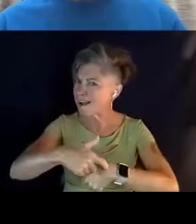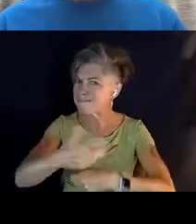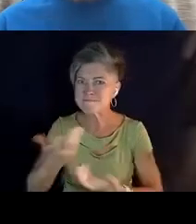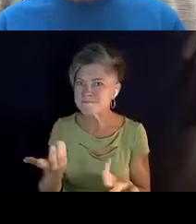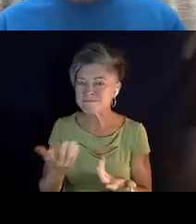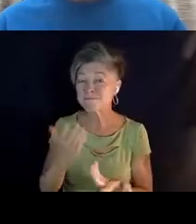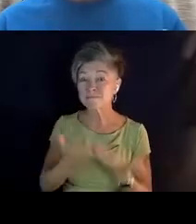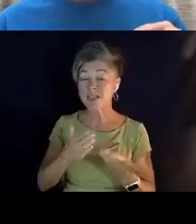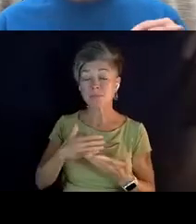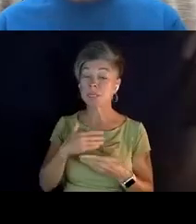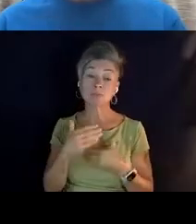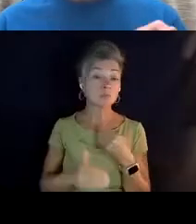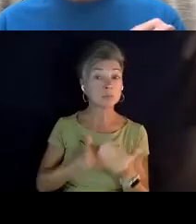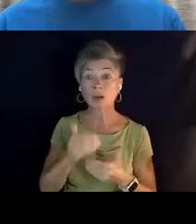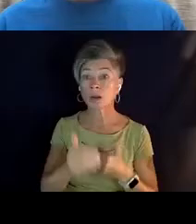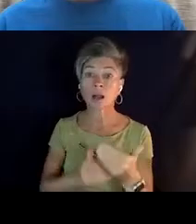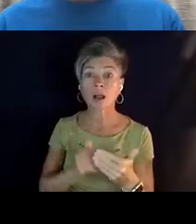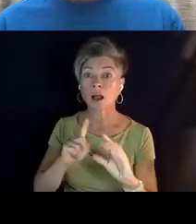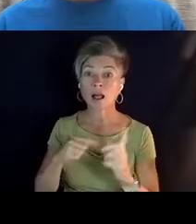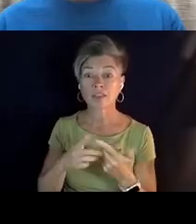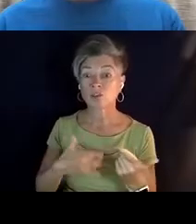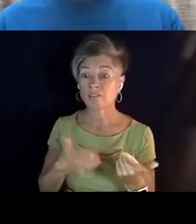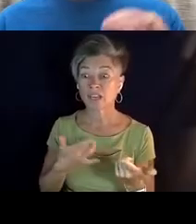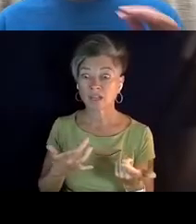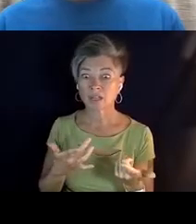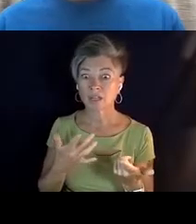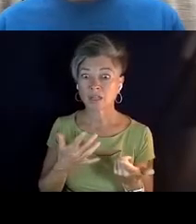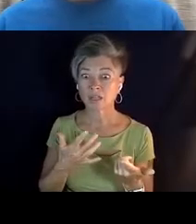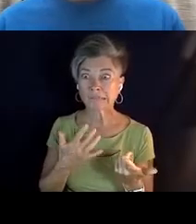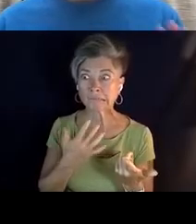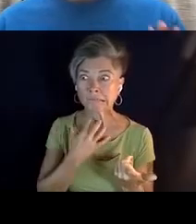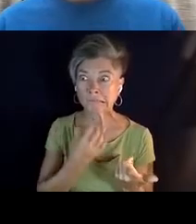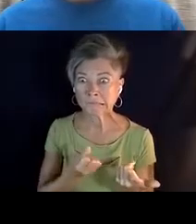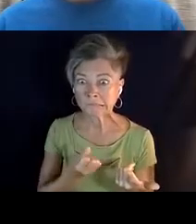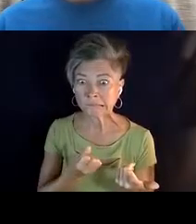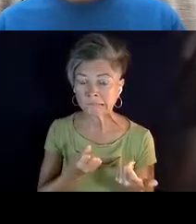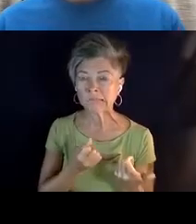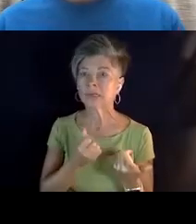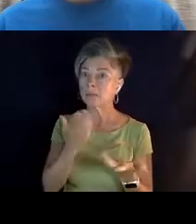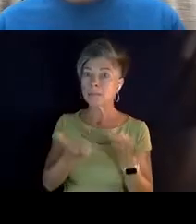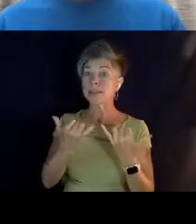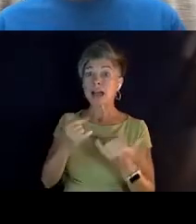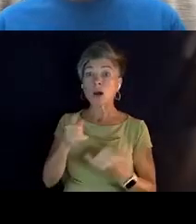really just placing your big toe in the pool and that's enough and let's see how this goes is okay.